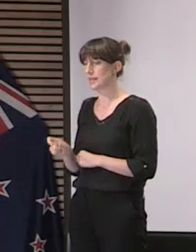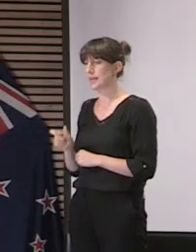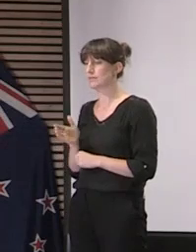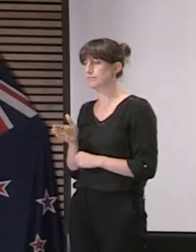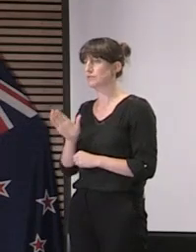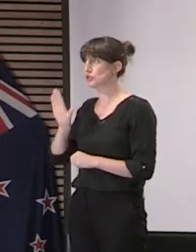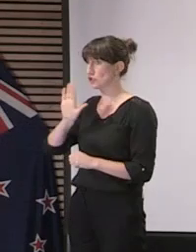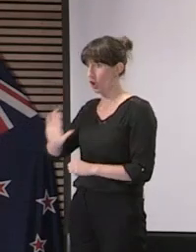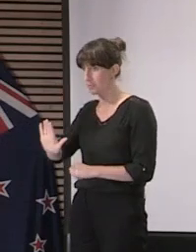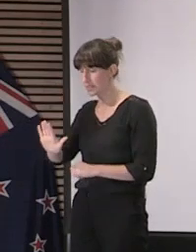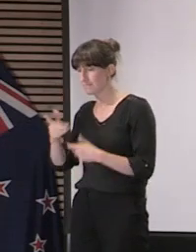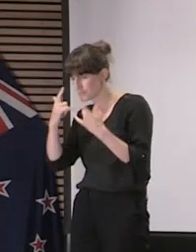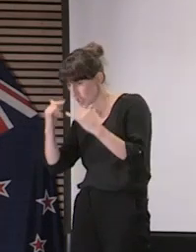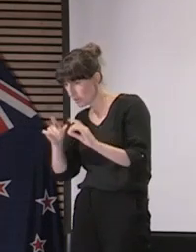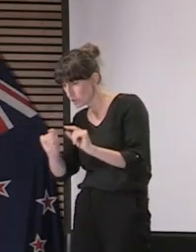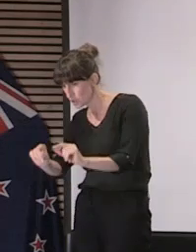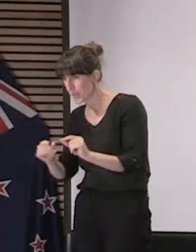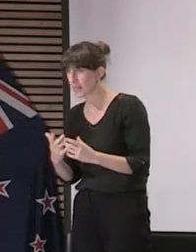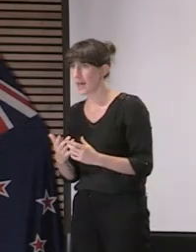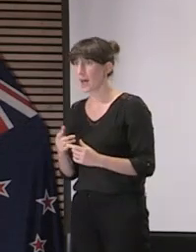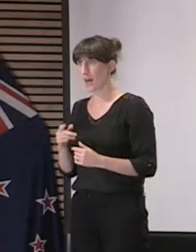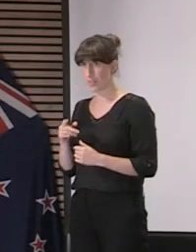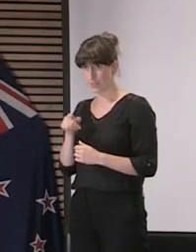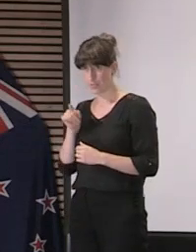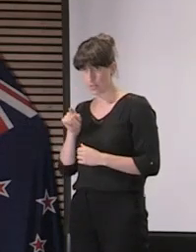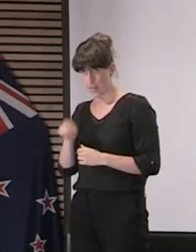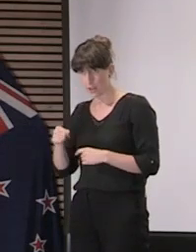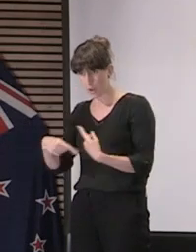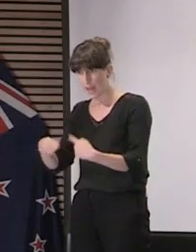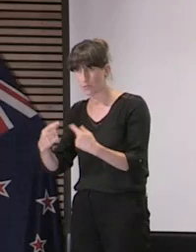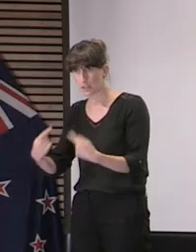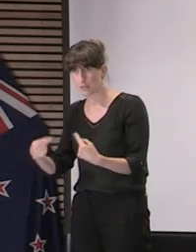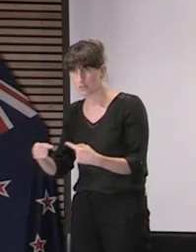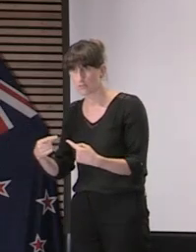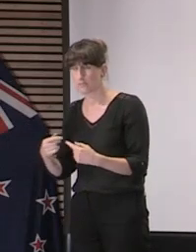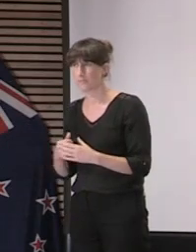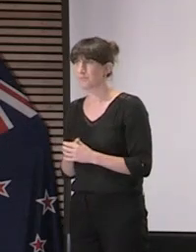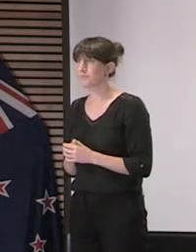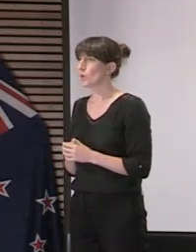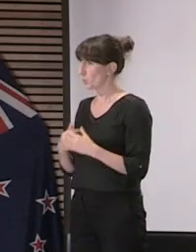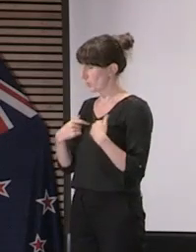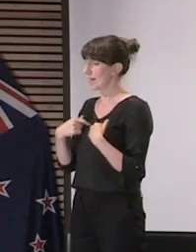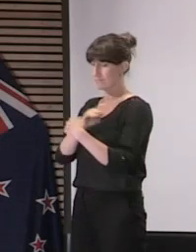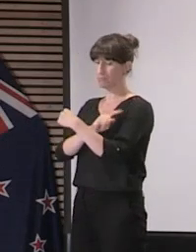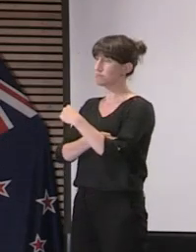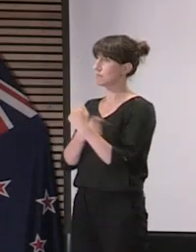at a checkpoint last week for instance. They did that checkpoint, was it still